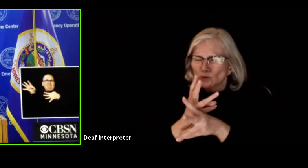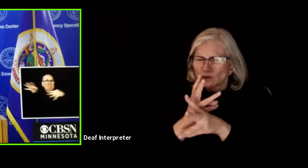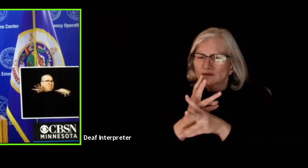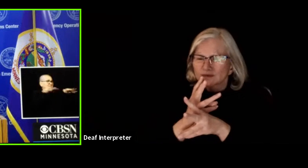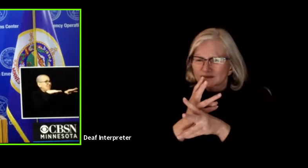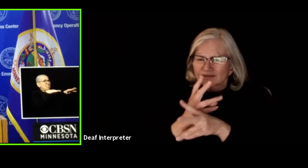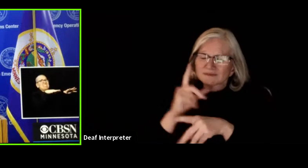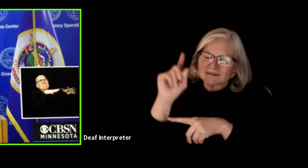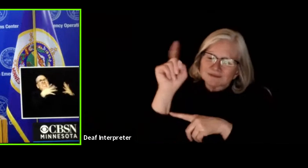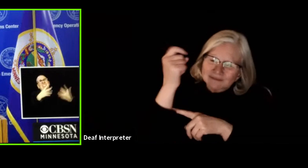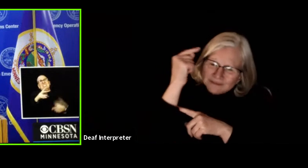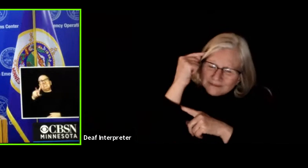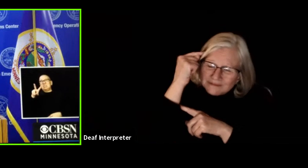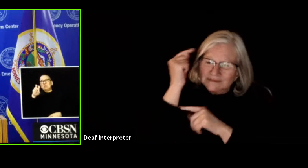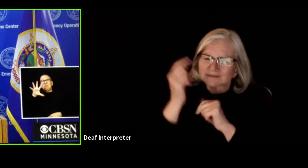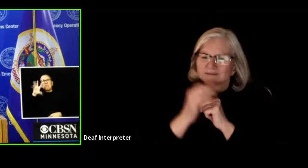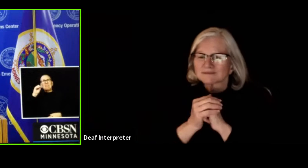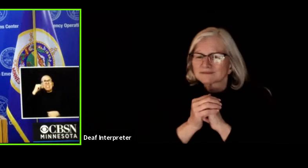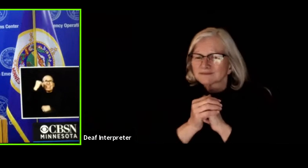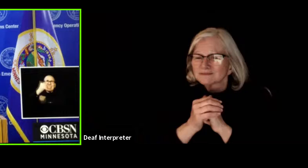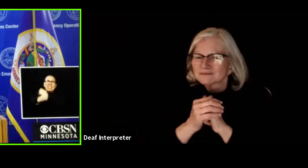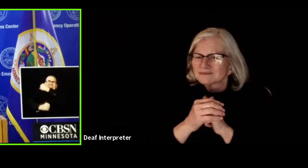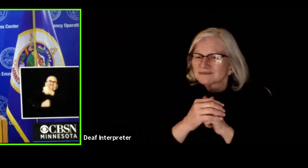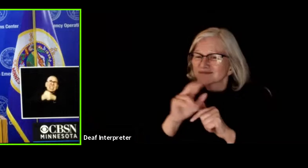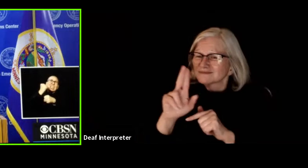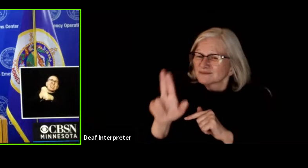THERE IS BY RESPECTING ONE ANOTHER, BY COMPROMISING,